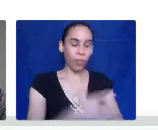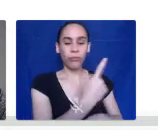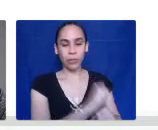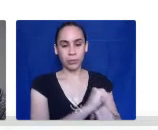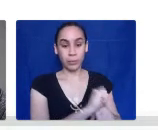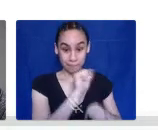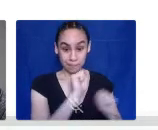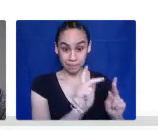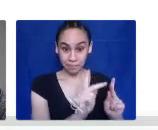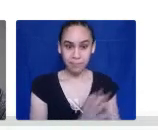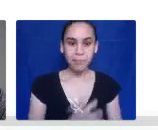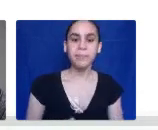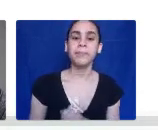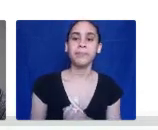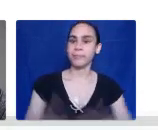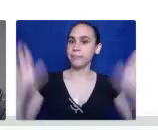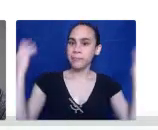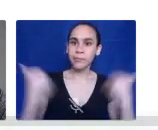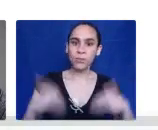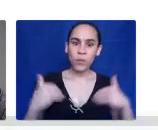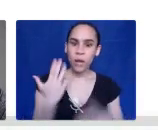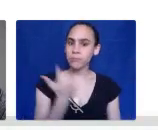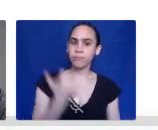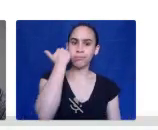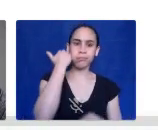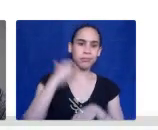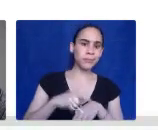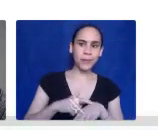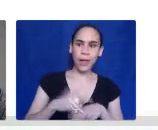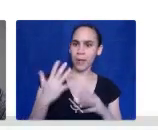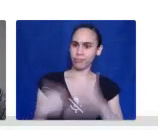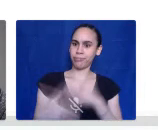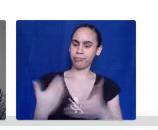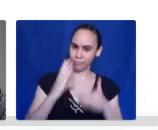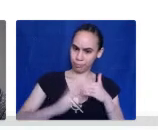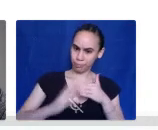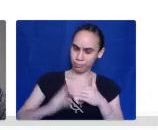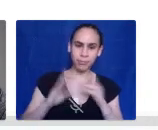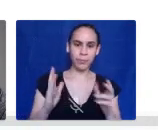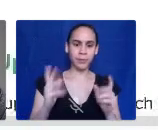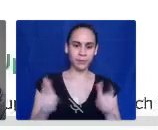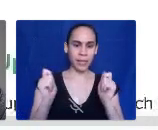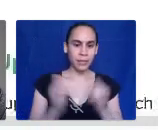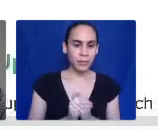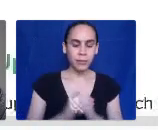um wow we went through everything pretty quickly awesome awesome so i'm going to scroll back up